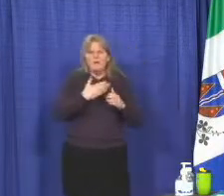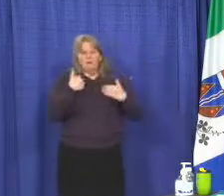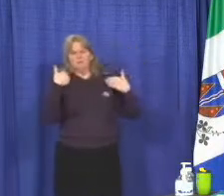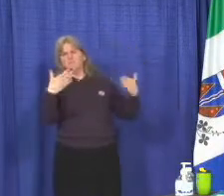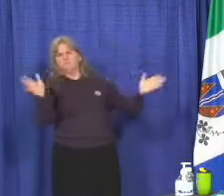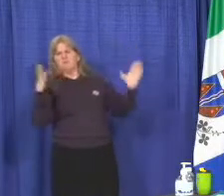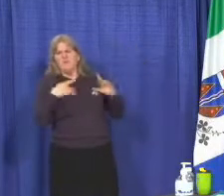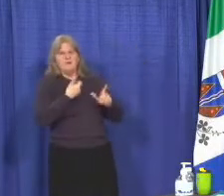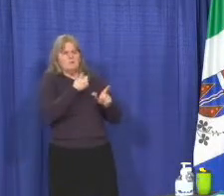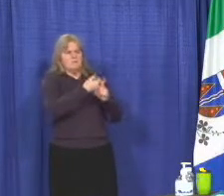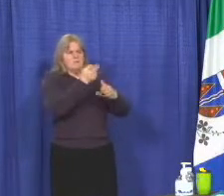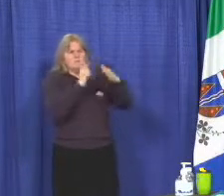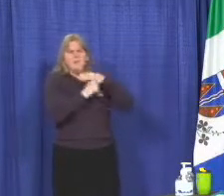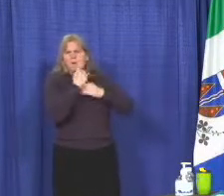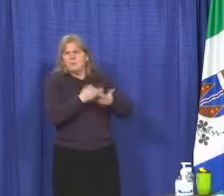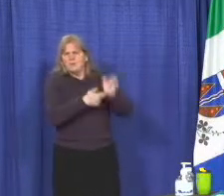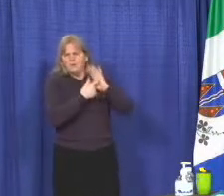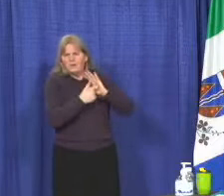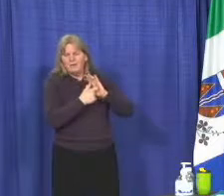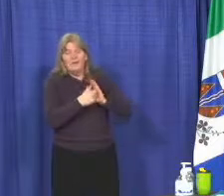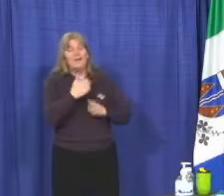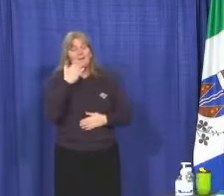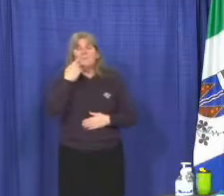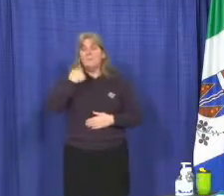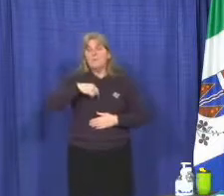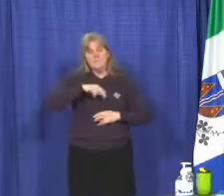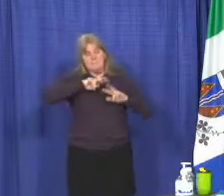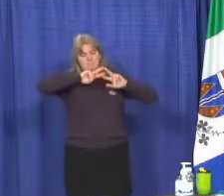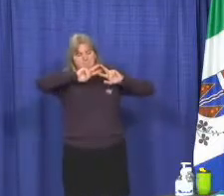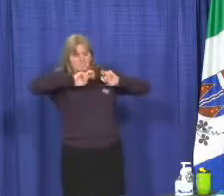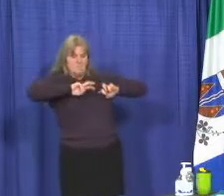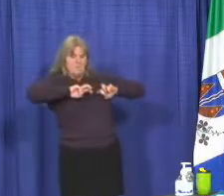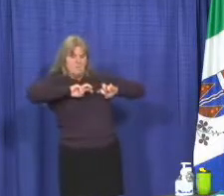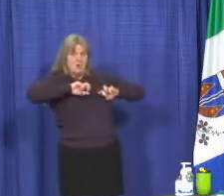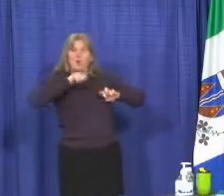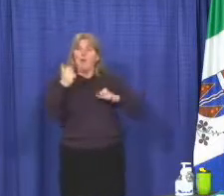Believe me, we and many other places and people are exploring